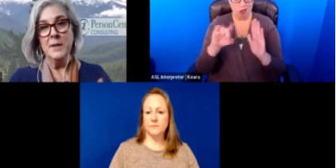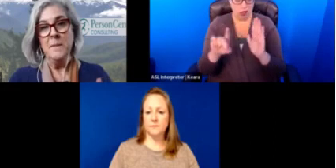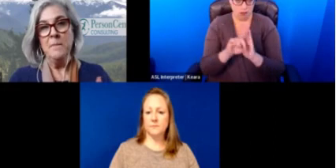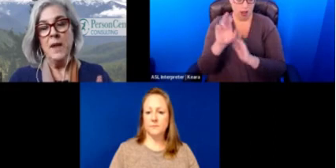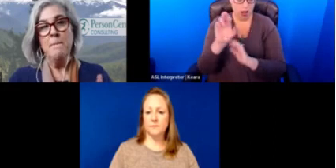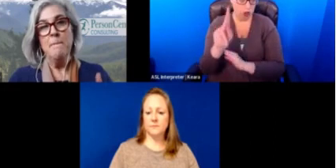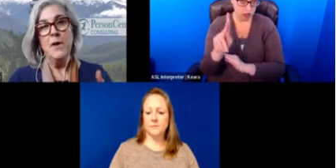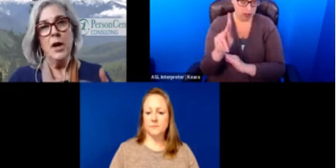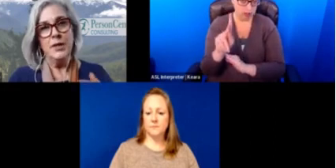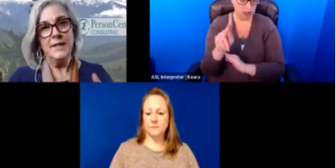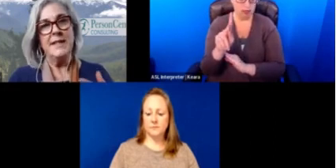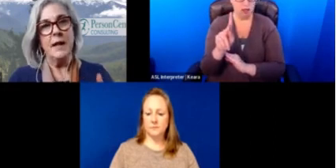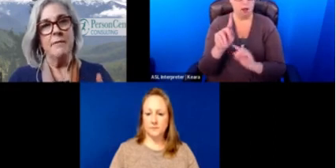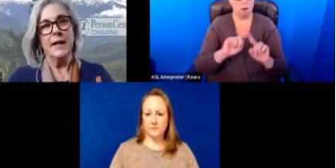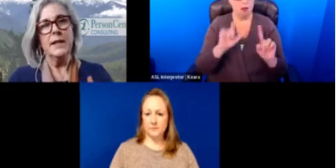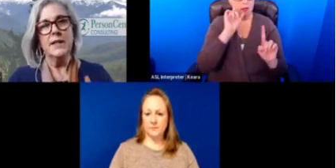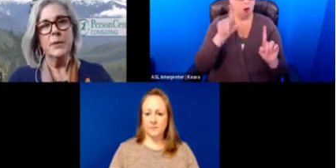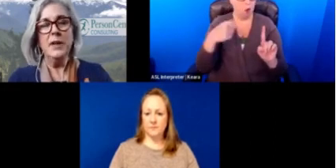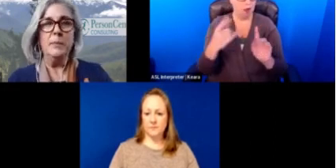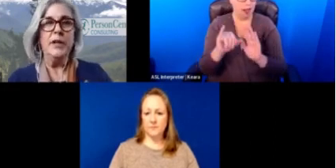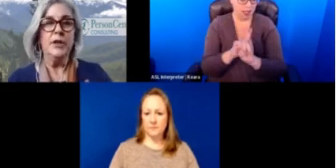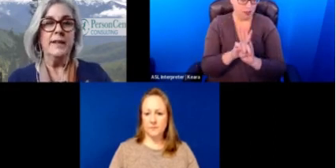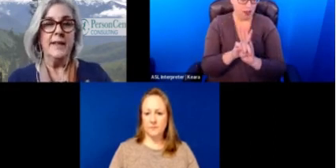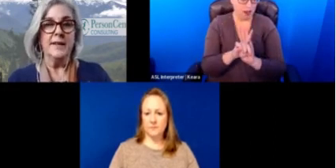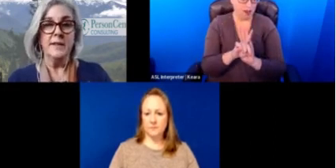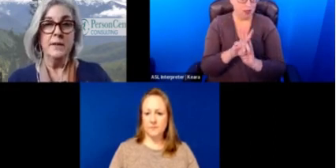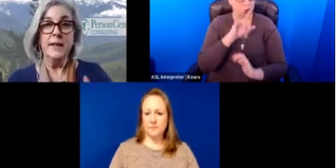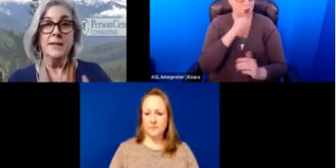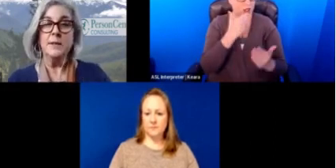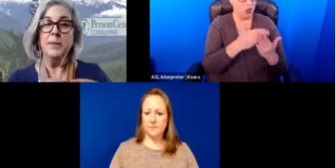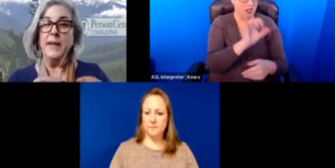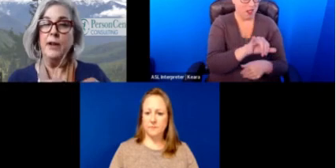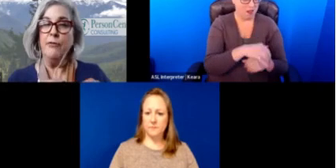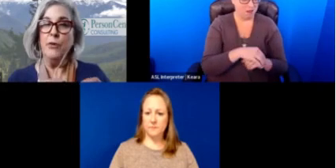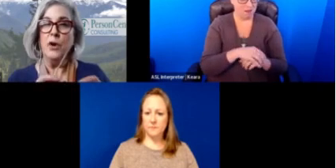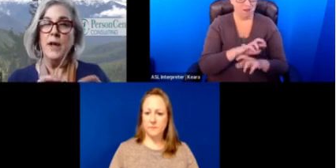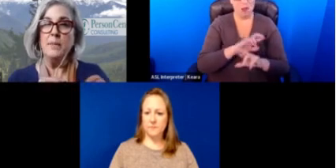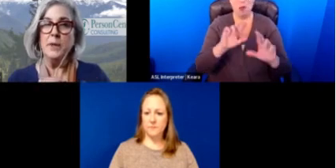we're going to support people in their choice, and in their dignity around learning from